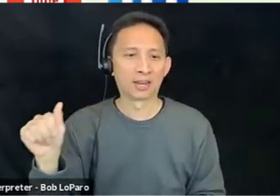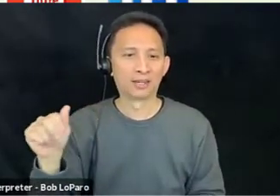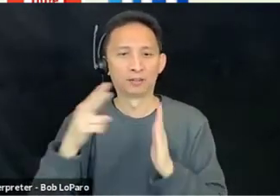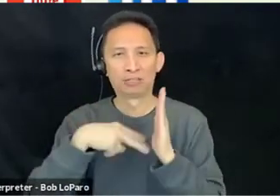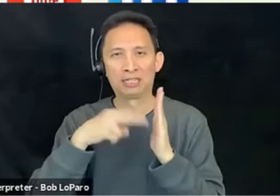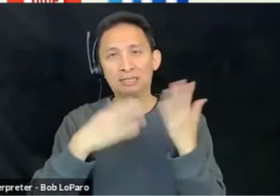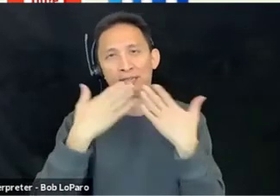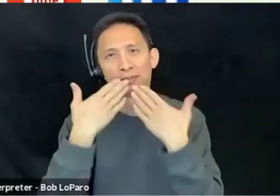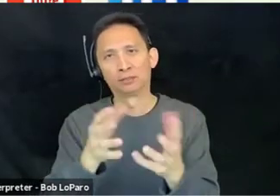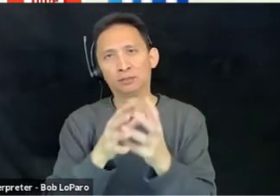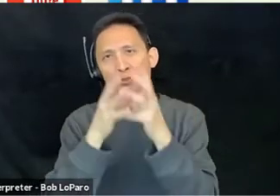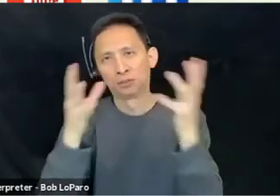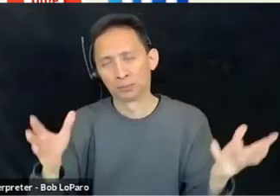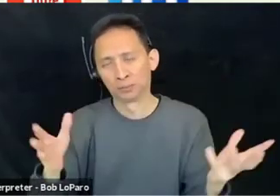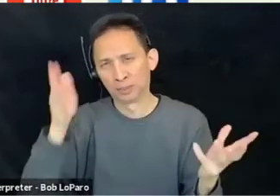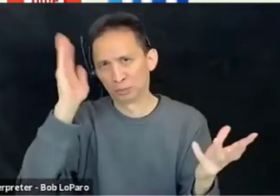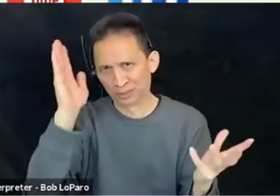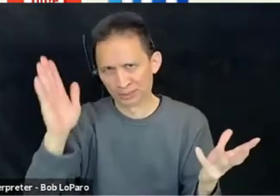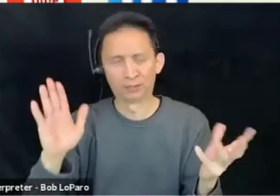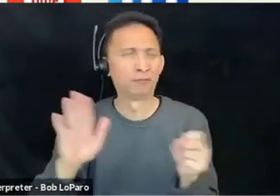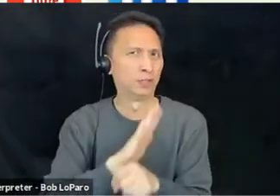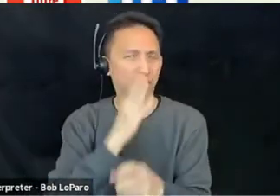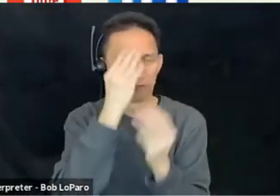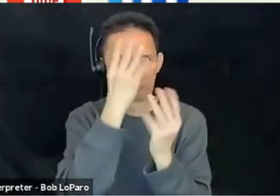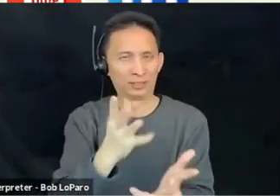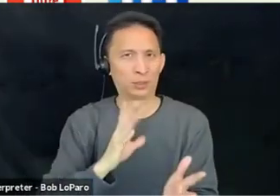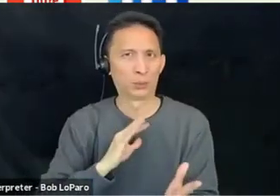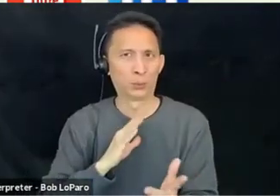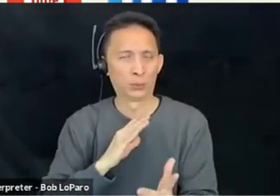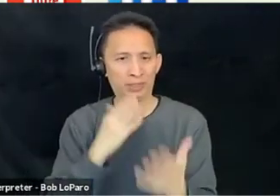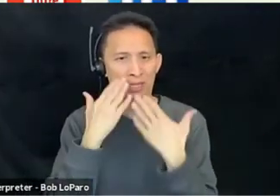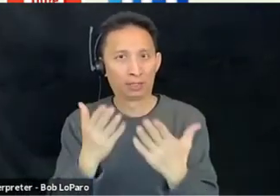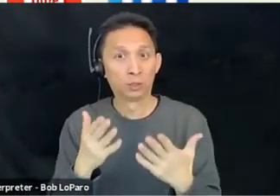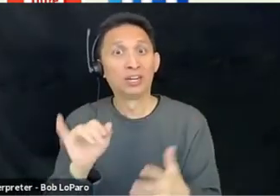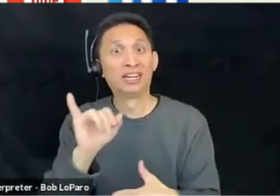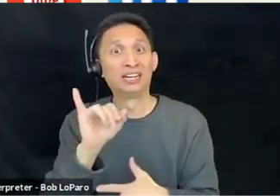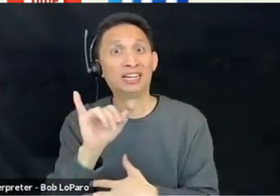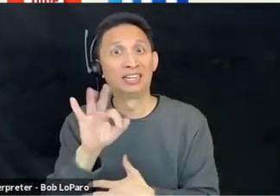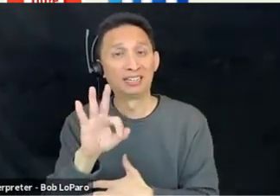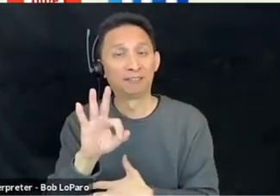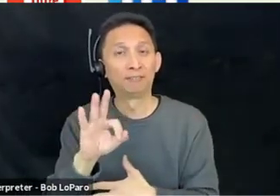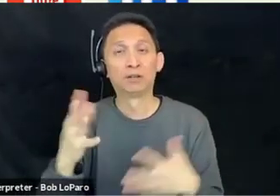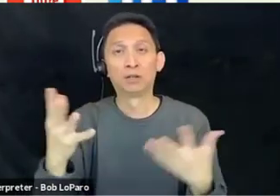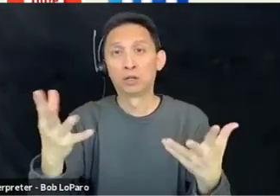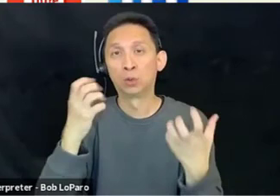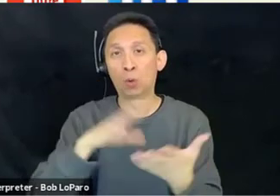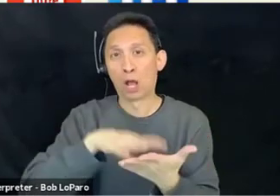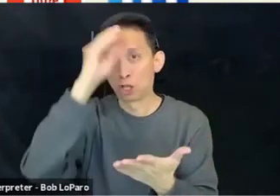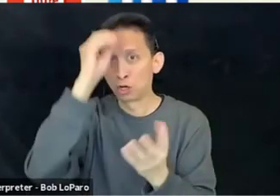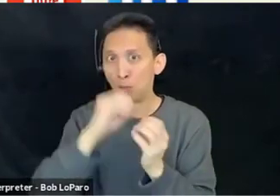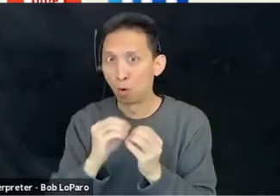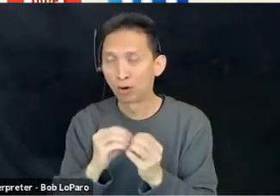And this is Donna speaking to let everyone know if you wanna know more, please contact Katie or Melissa,